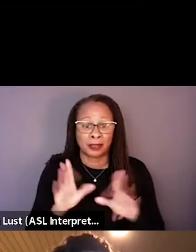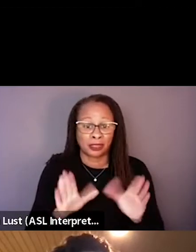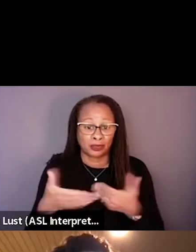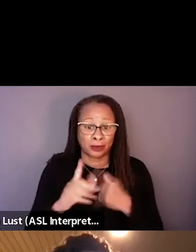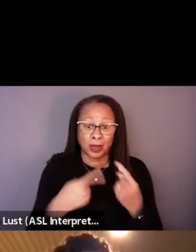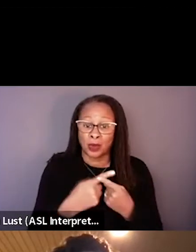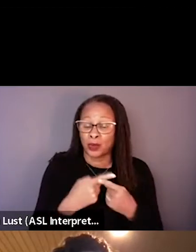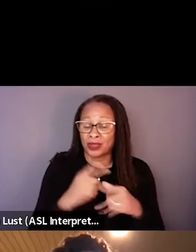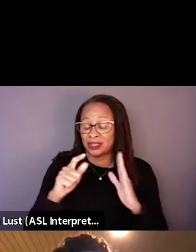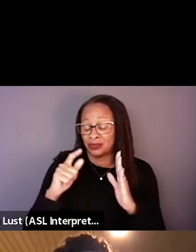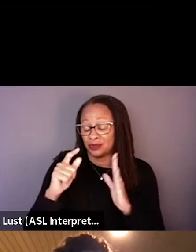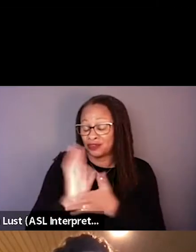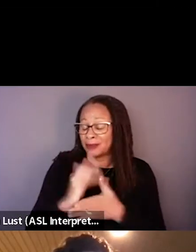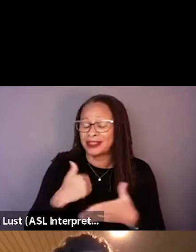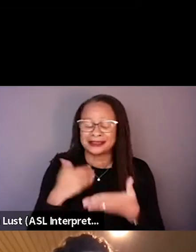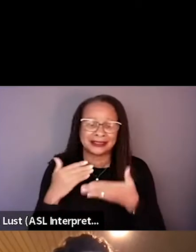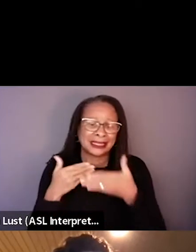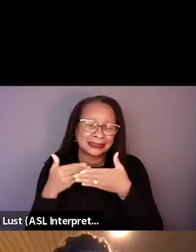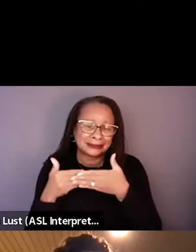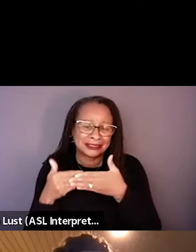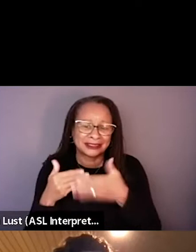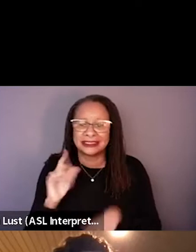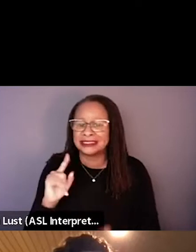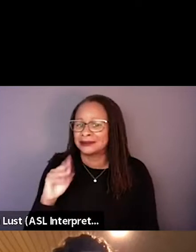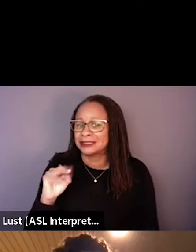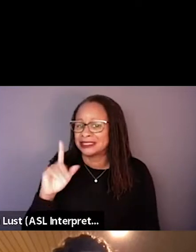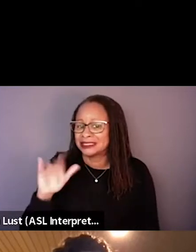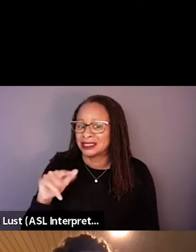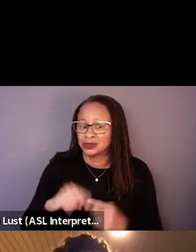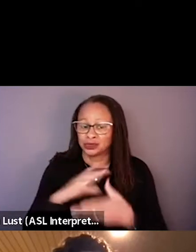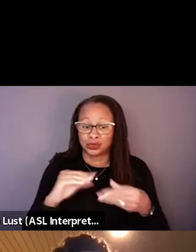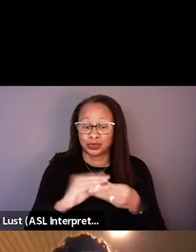there's such an intimacy to the storytelling. Like, you know, even as you watch the film,